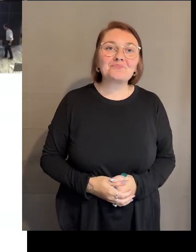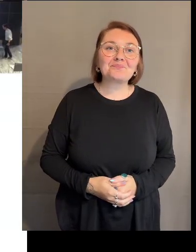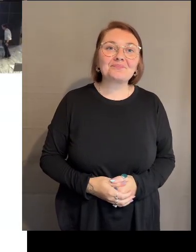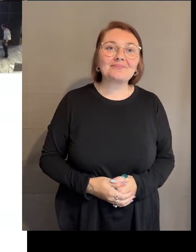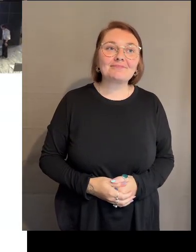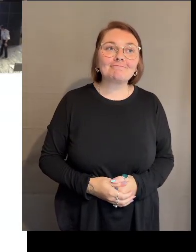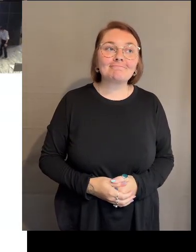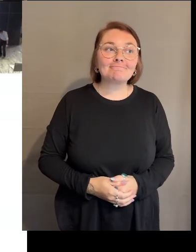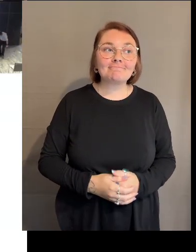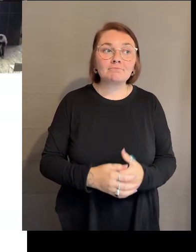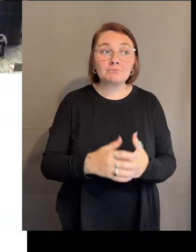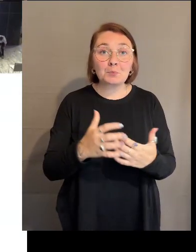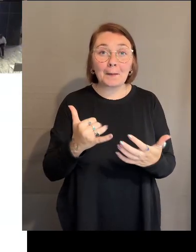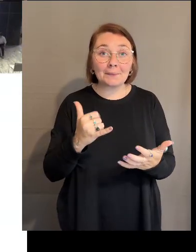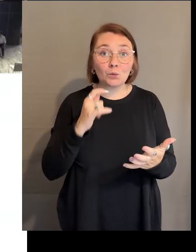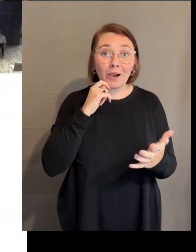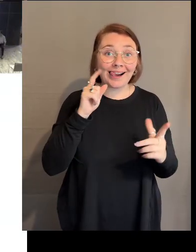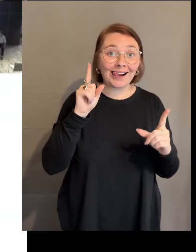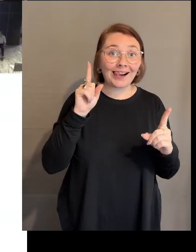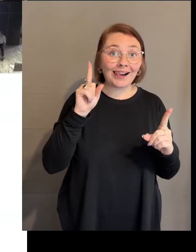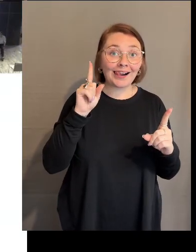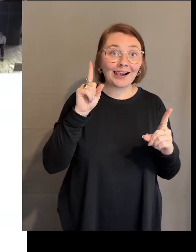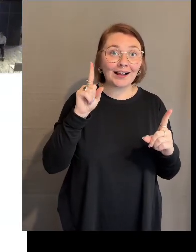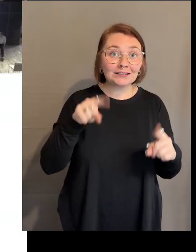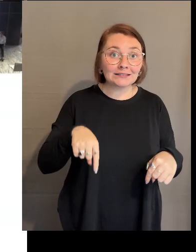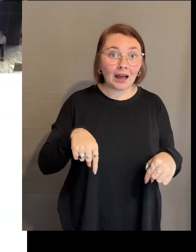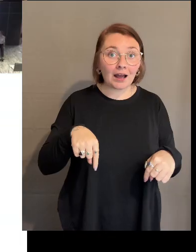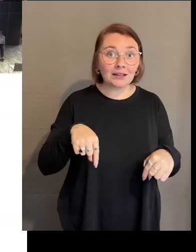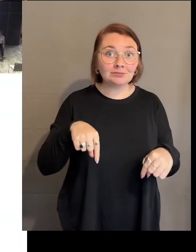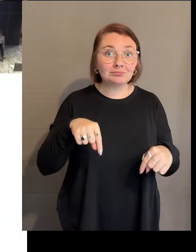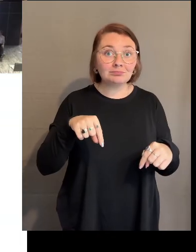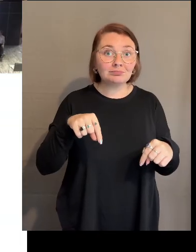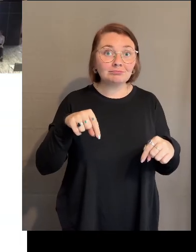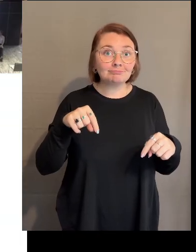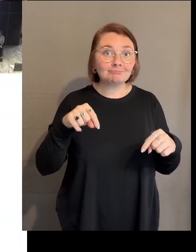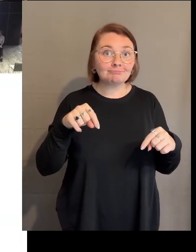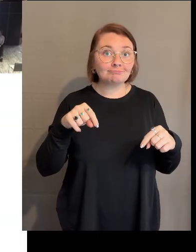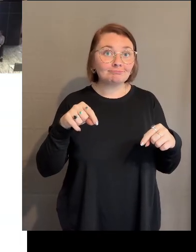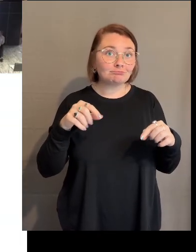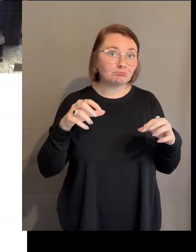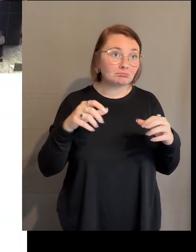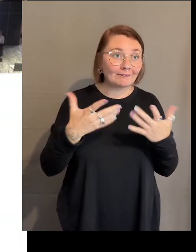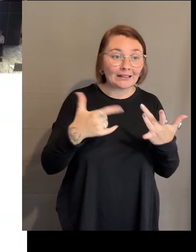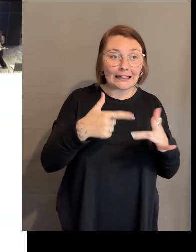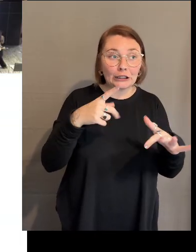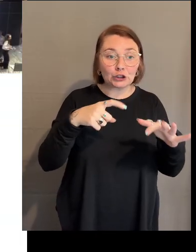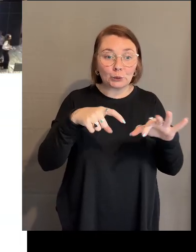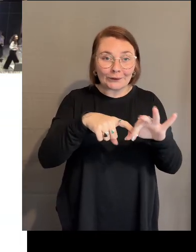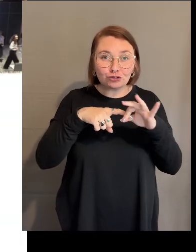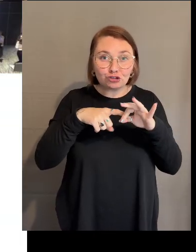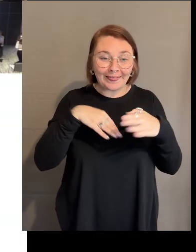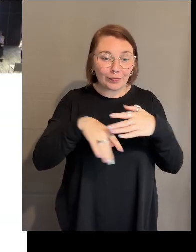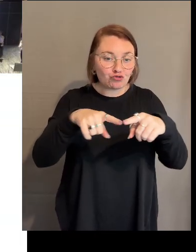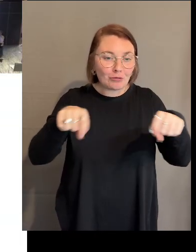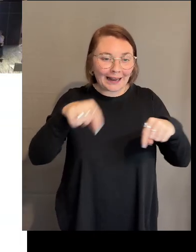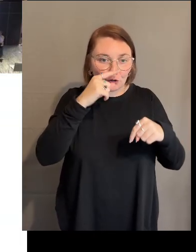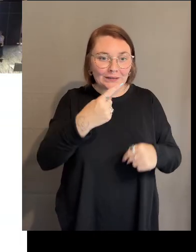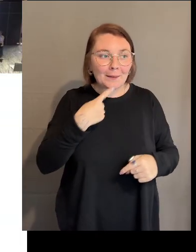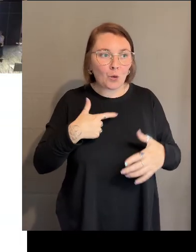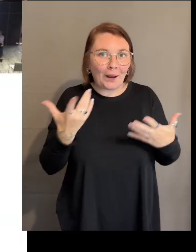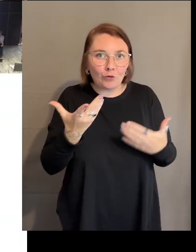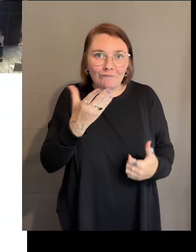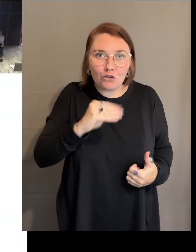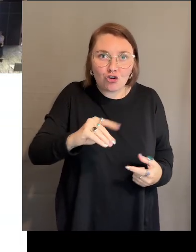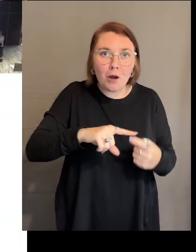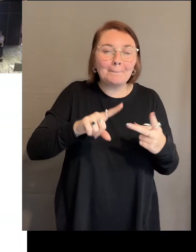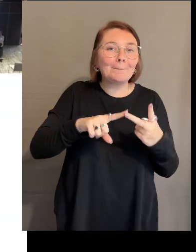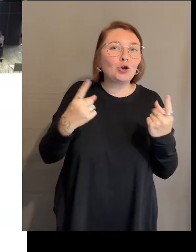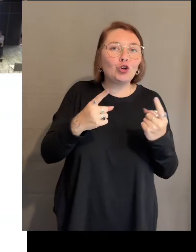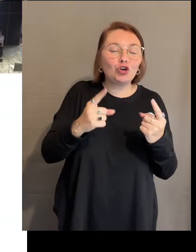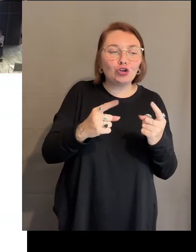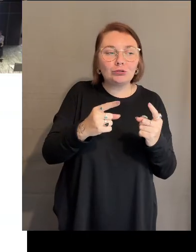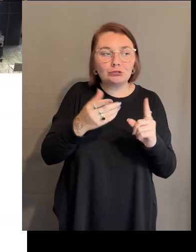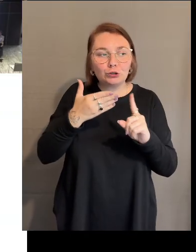Start in the room, if there's people with questions, if you can say where you're from, and who you're directing the question to, that might be helpful.